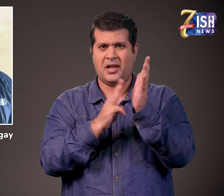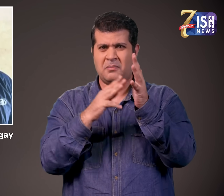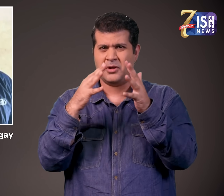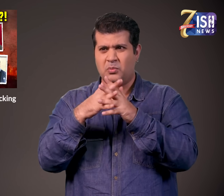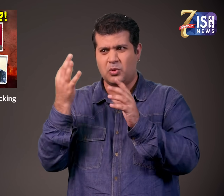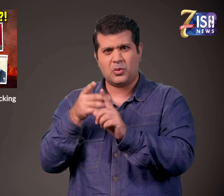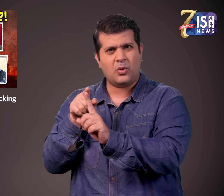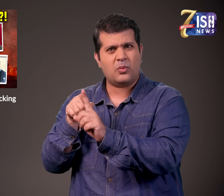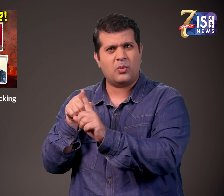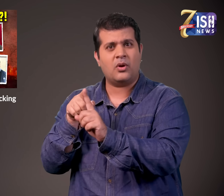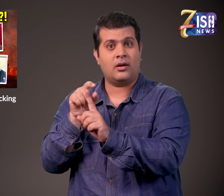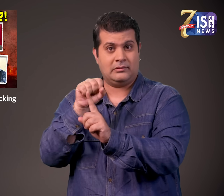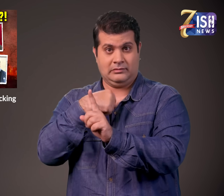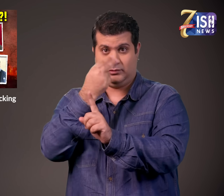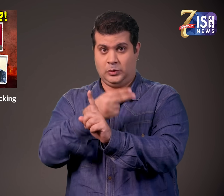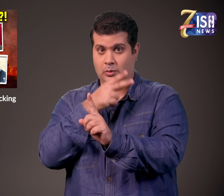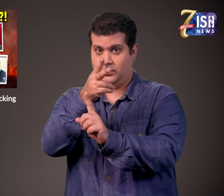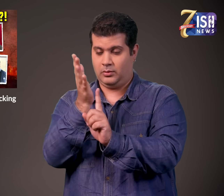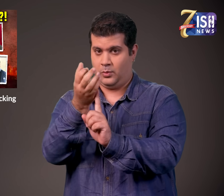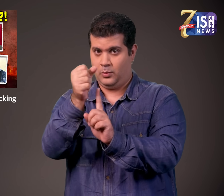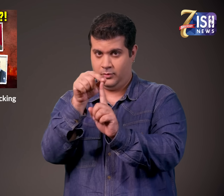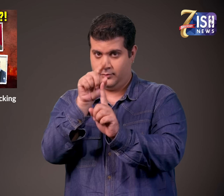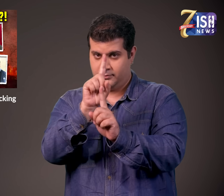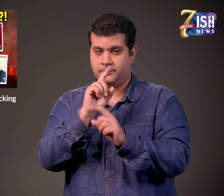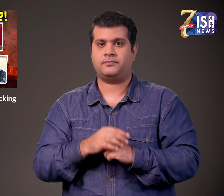I'll share more about Mufti Irfan Ahmad Wagay later.